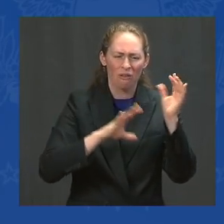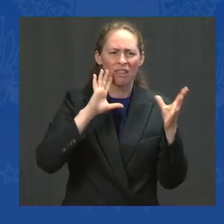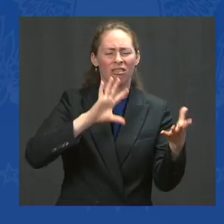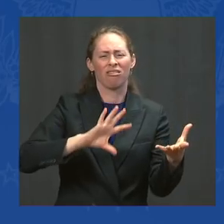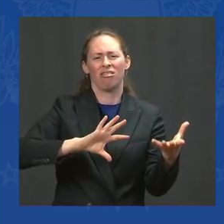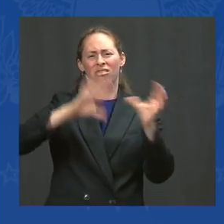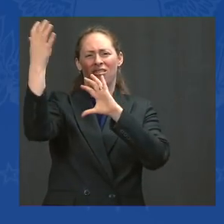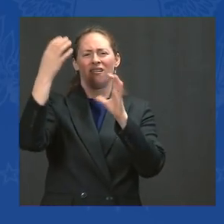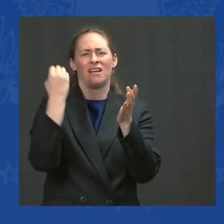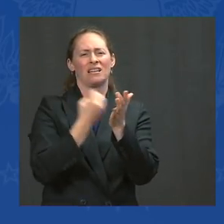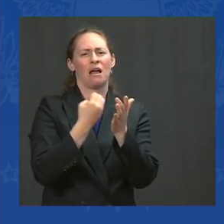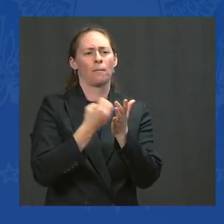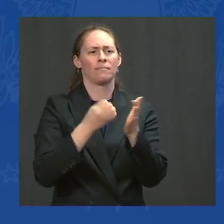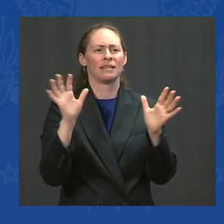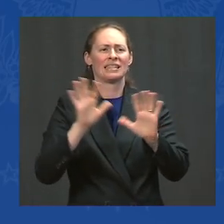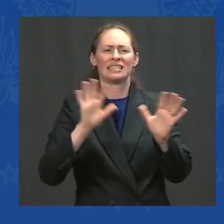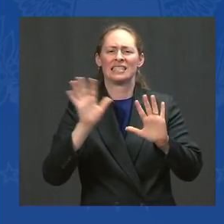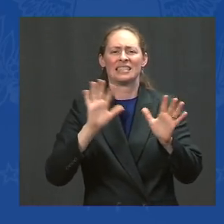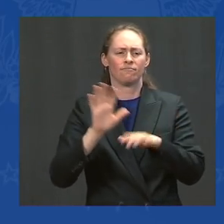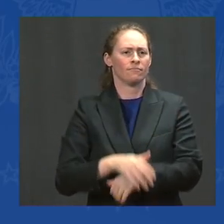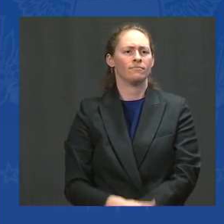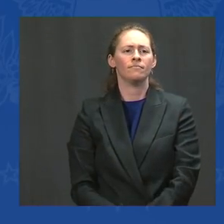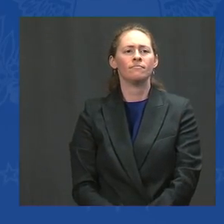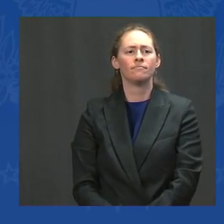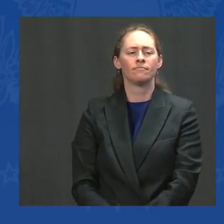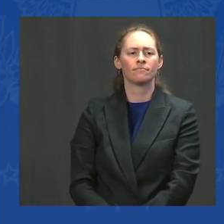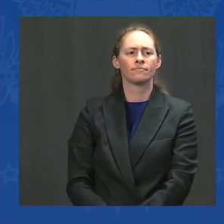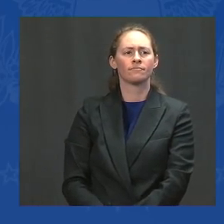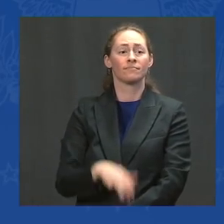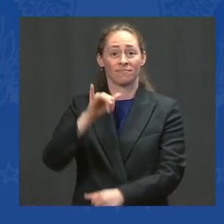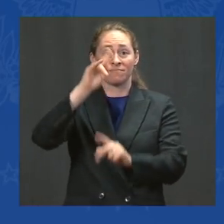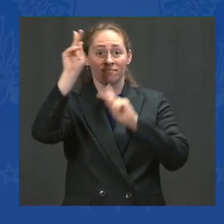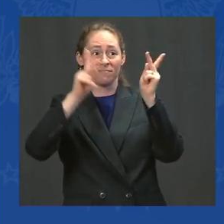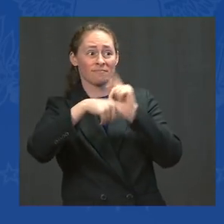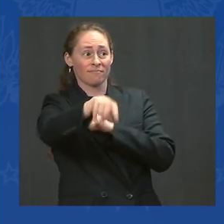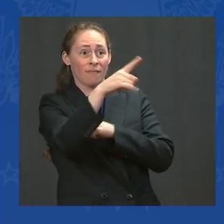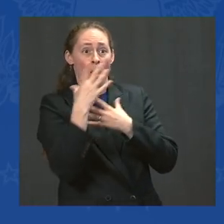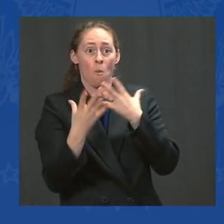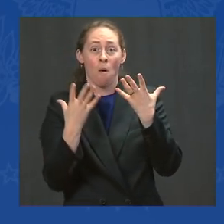The same people who cheered on that approach are now telling us it isn't [is]